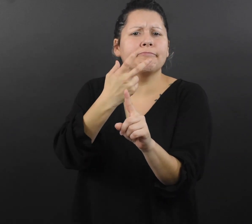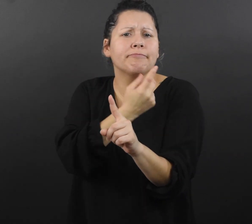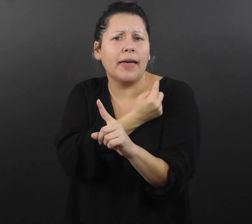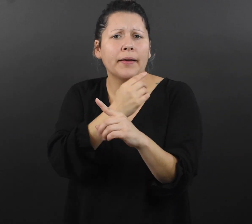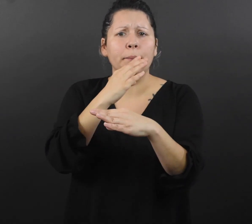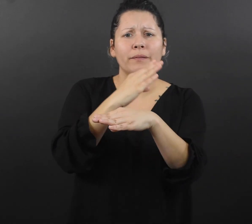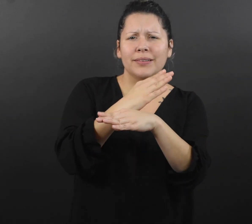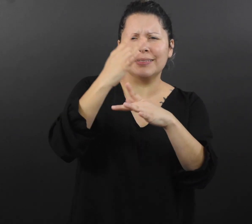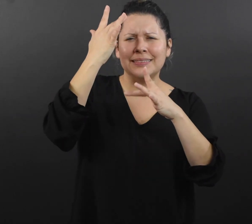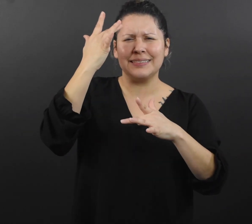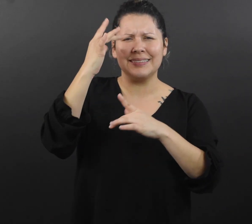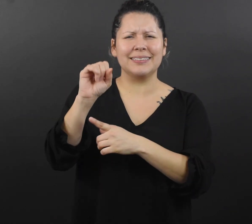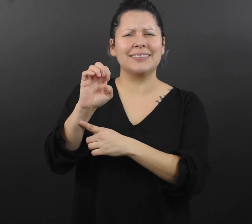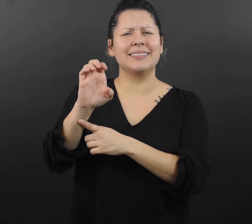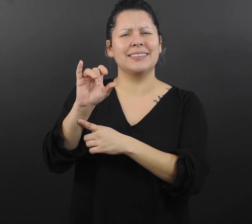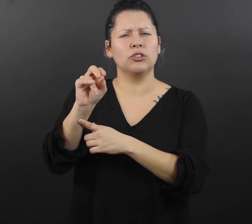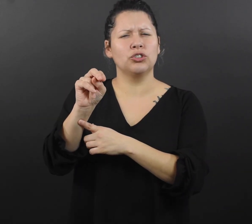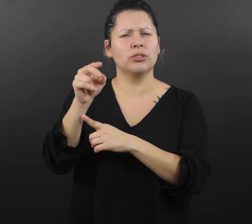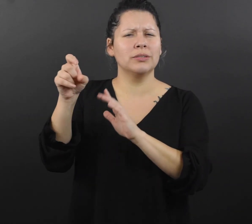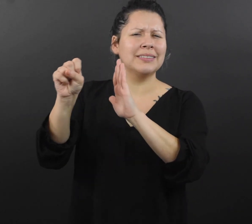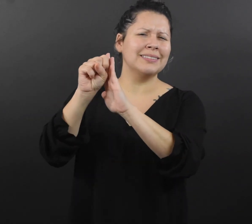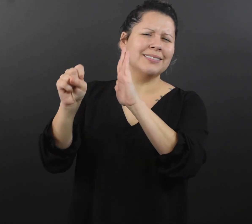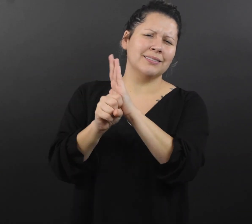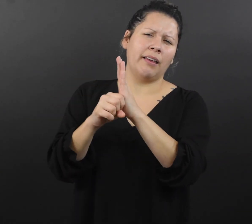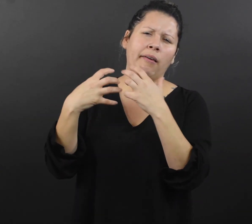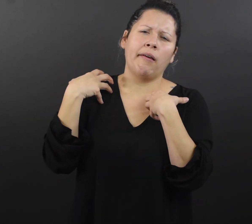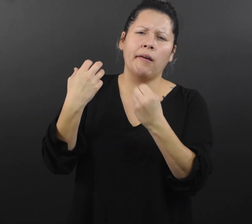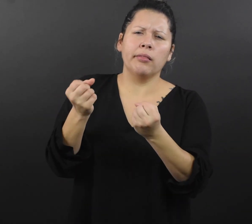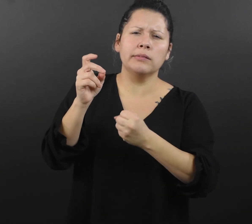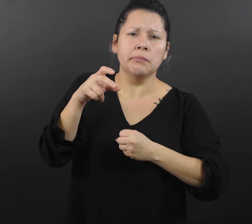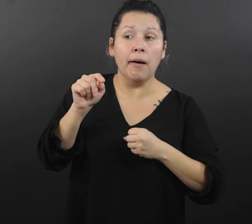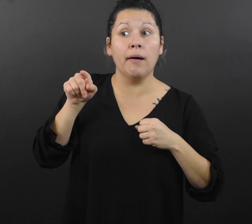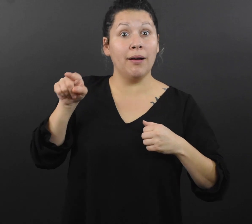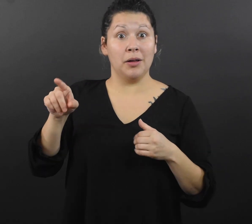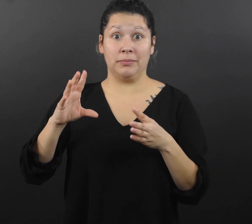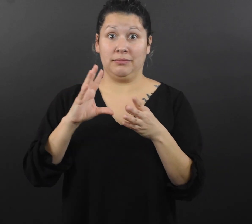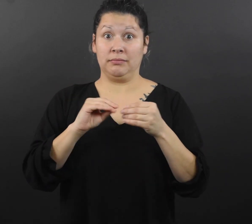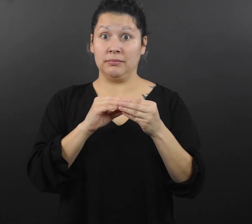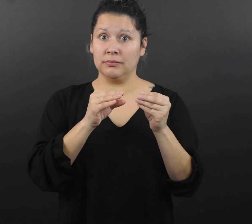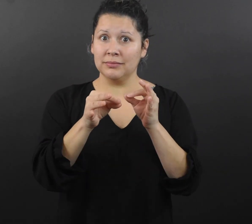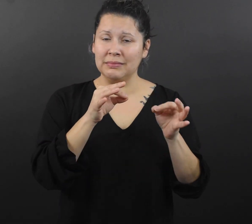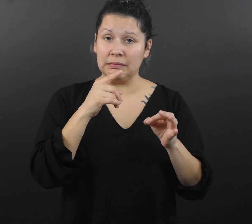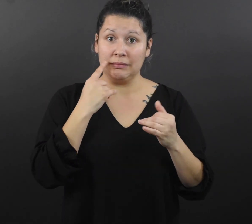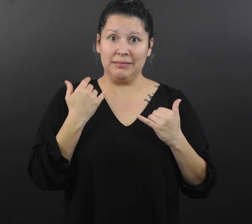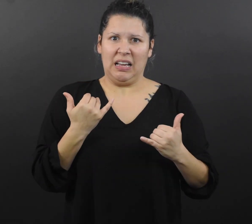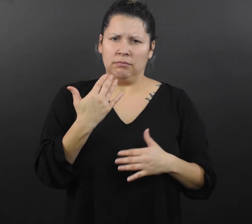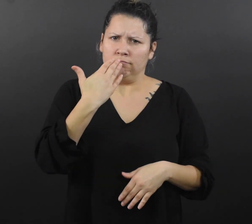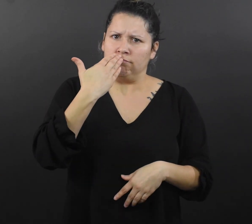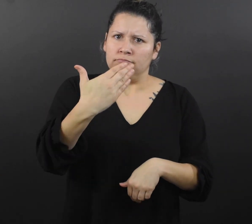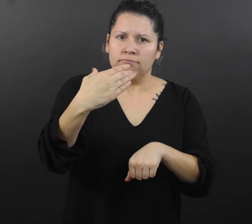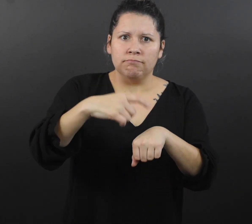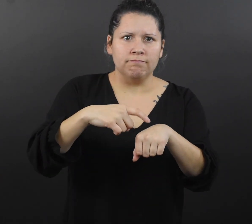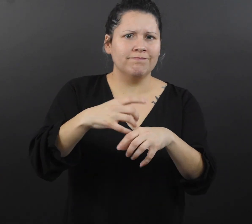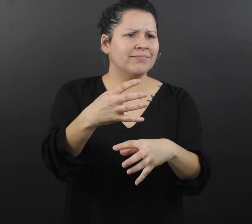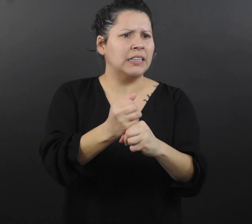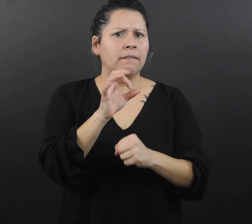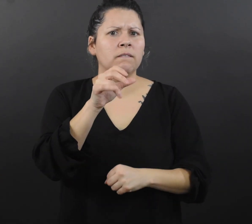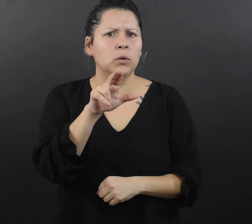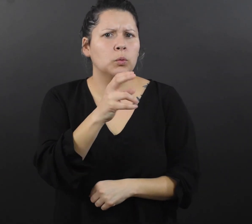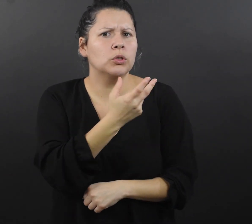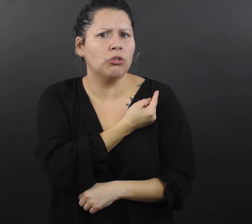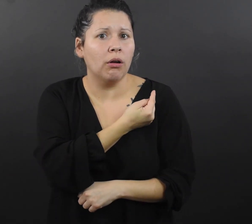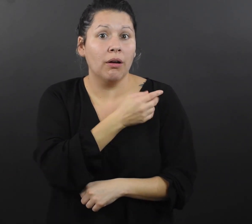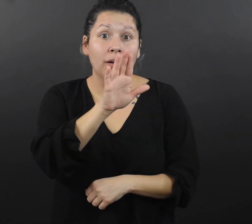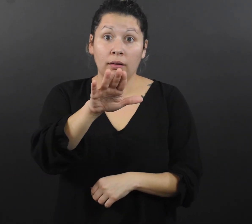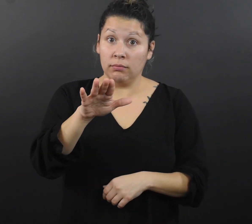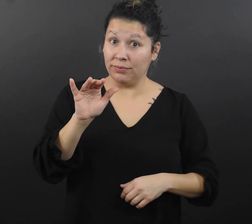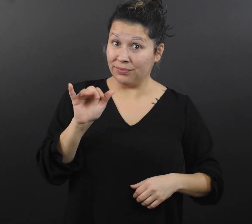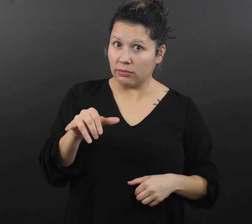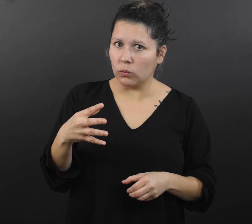of the state health department. That includes kids.